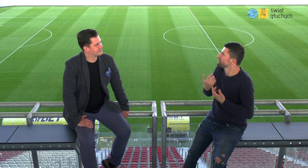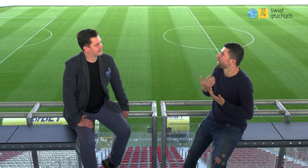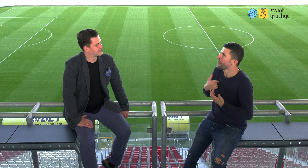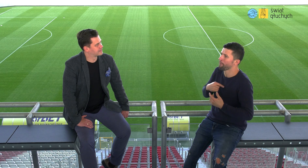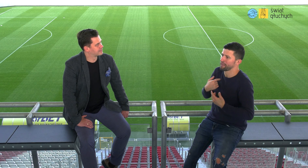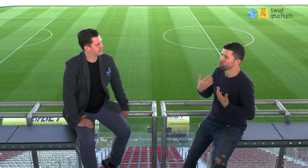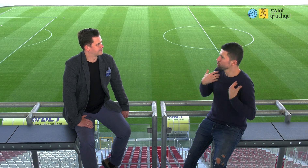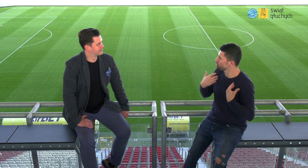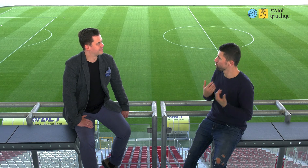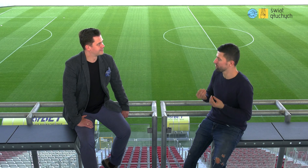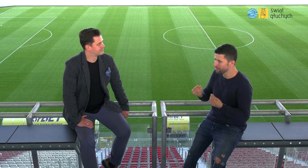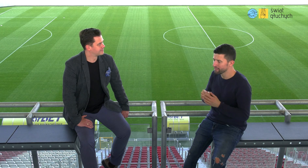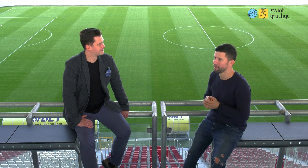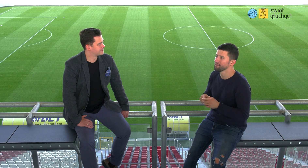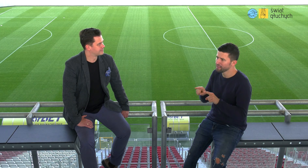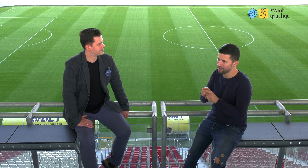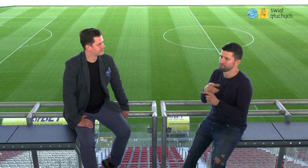It was a wonderful experience.